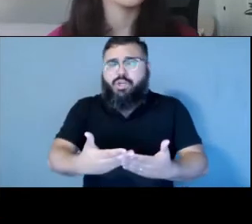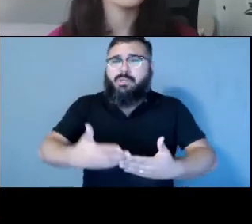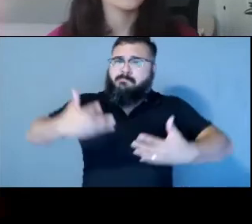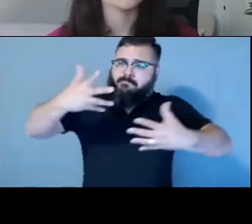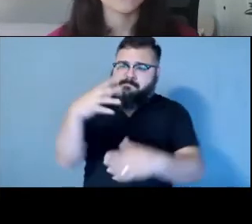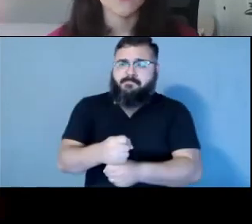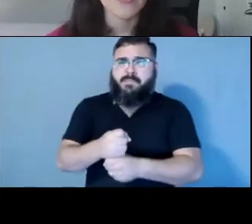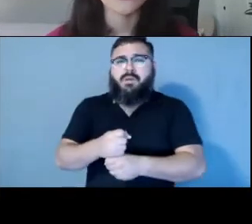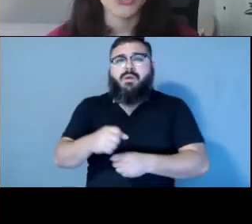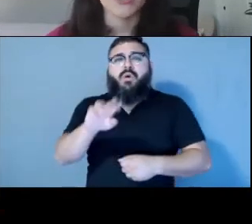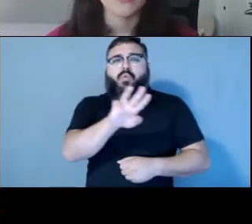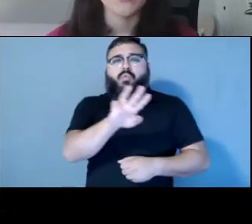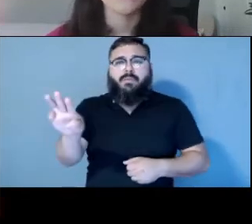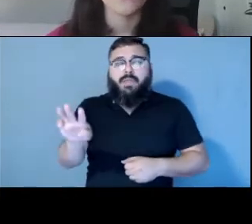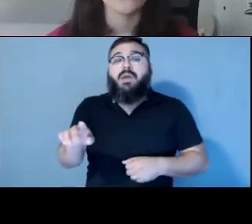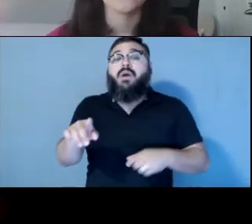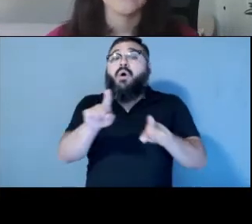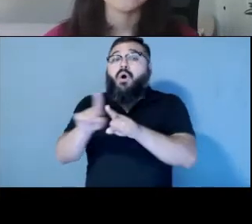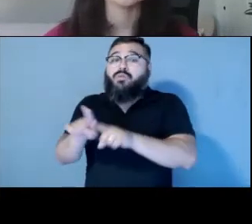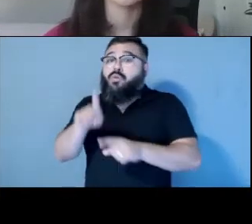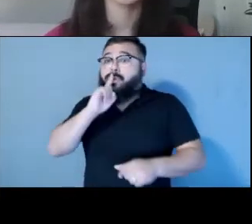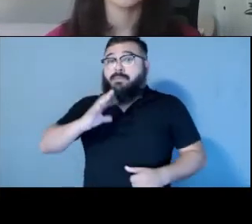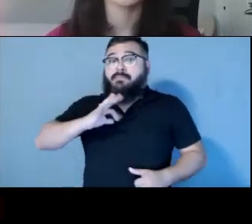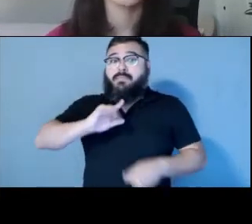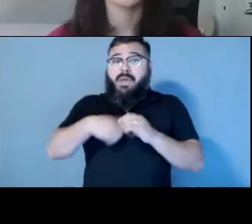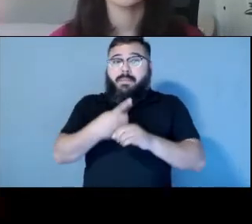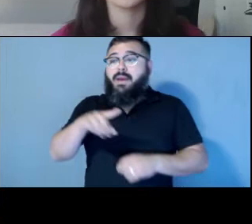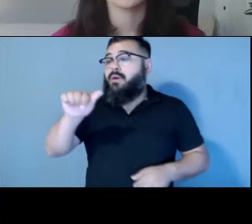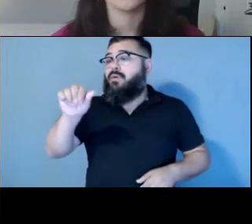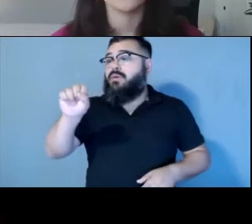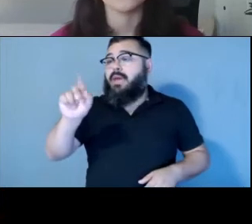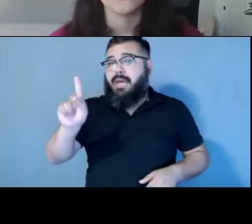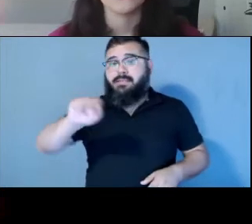The other nice thing about askjan.org is it also has information for your employer.